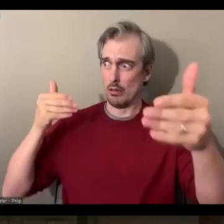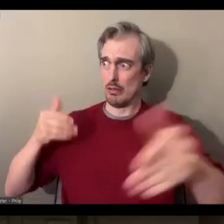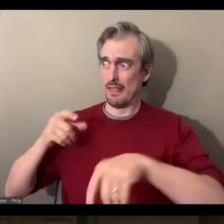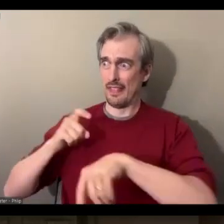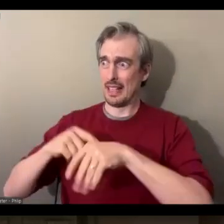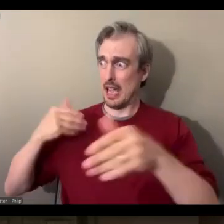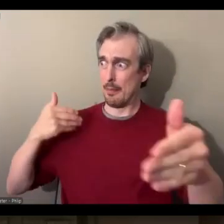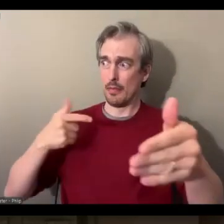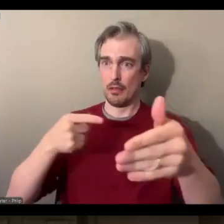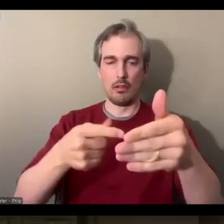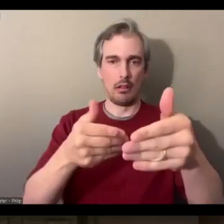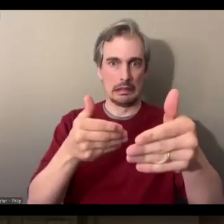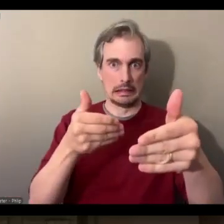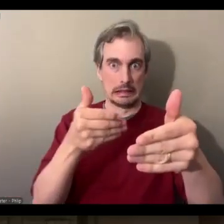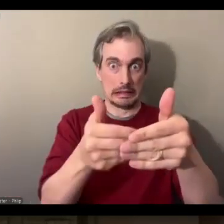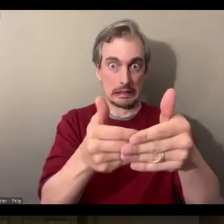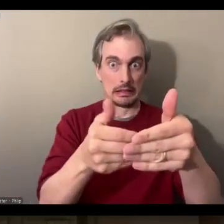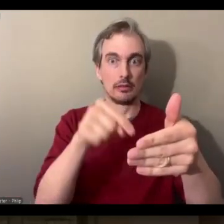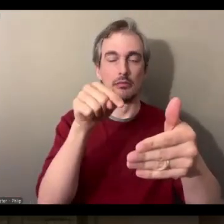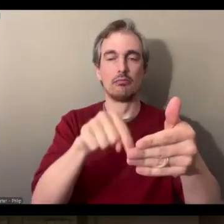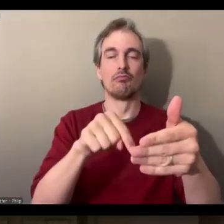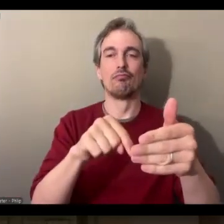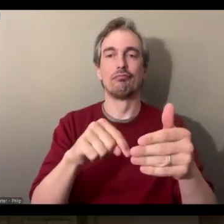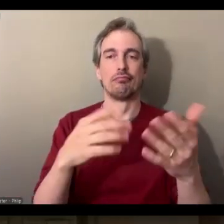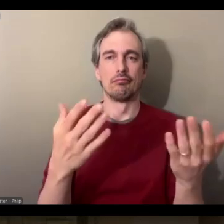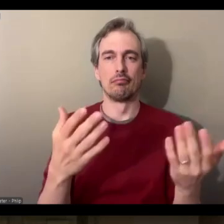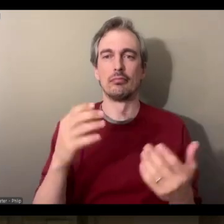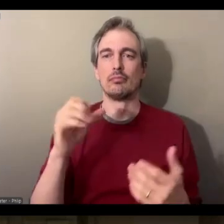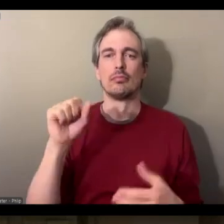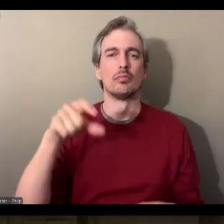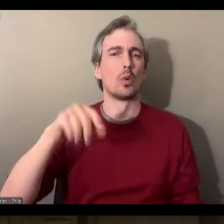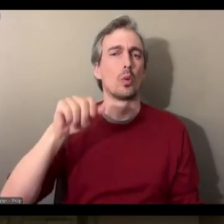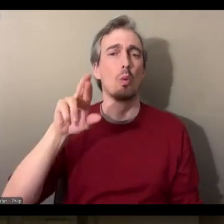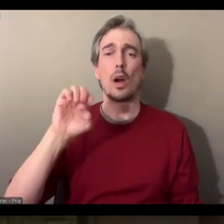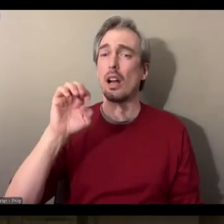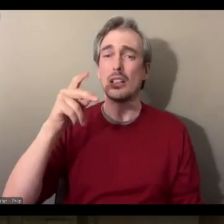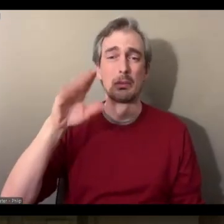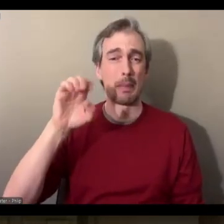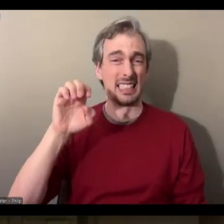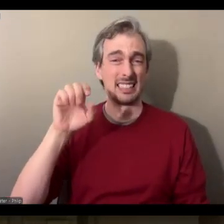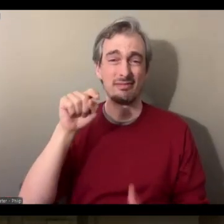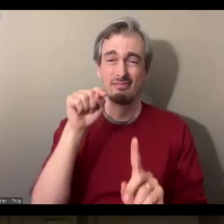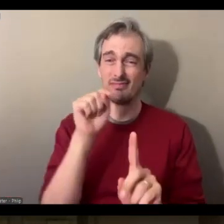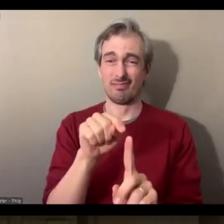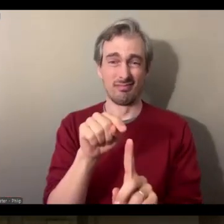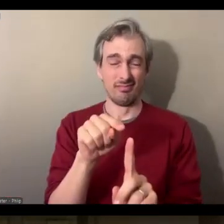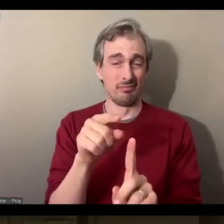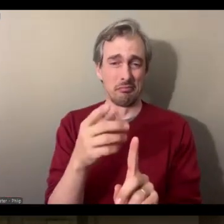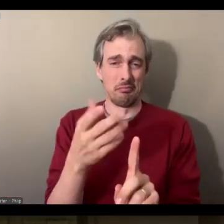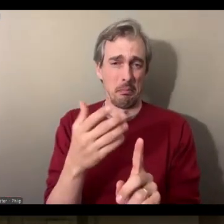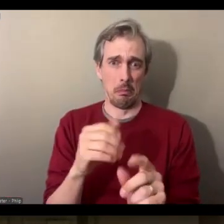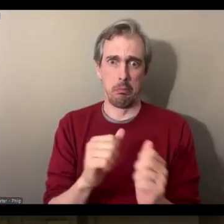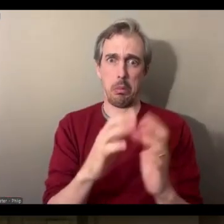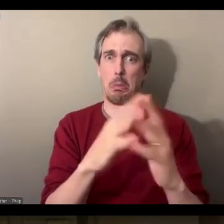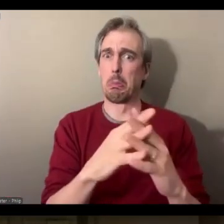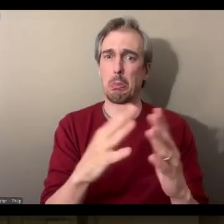description of anything on here. It would probably fail virtually any type of automated testing that